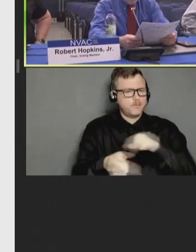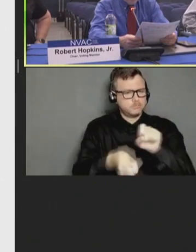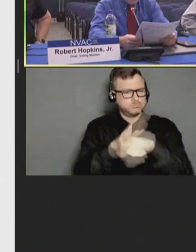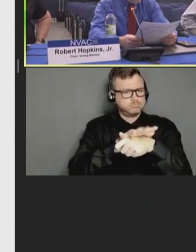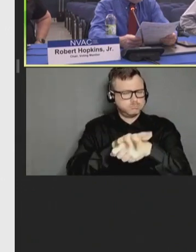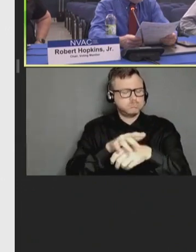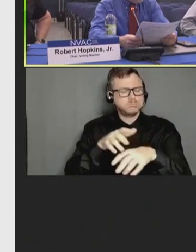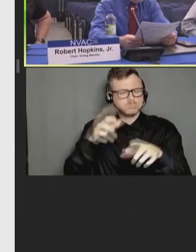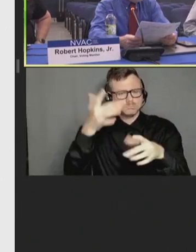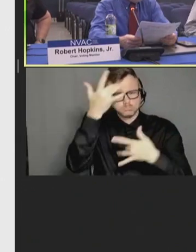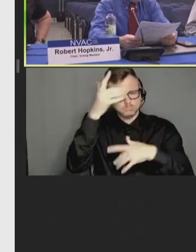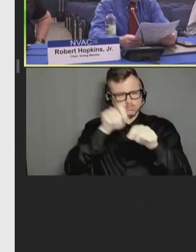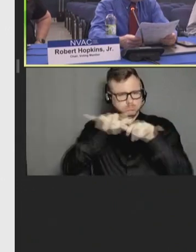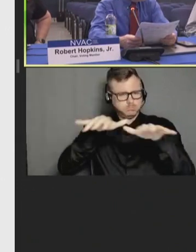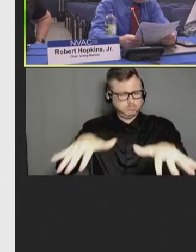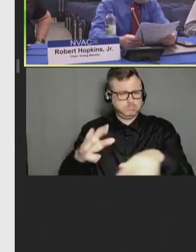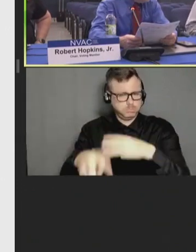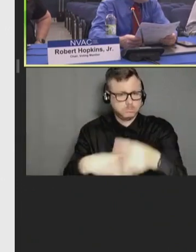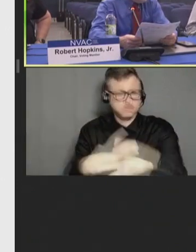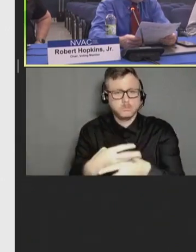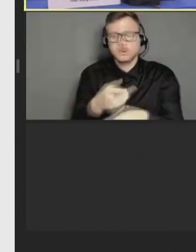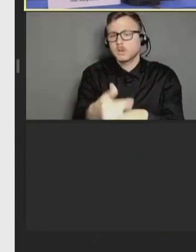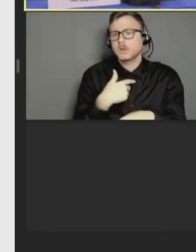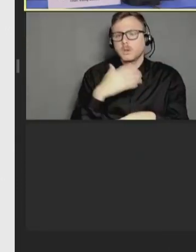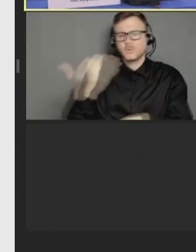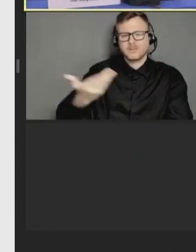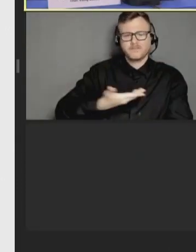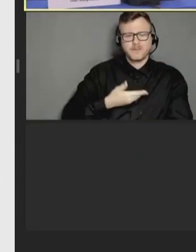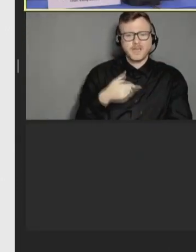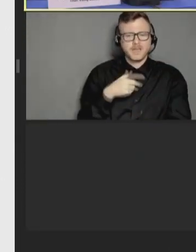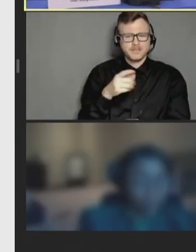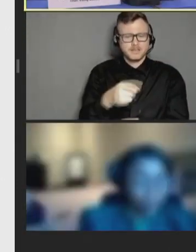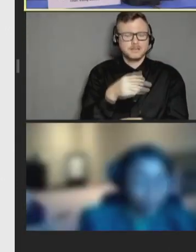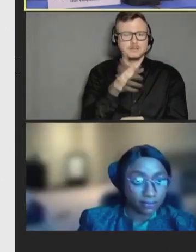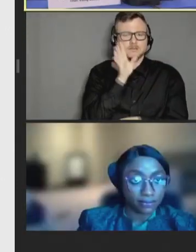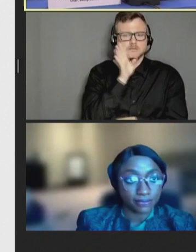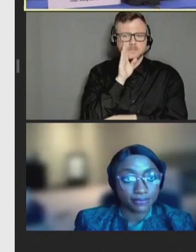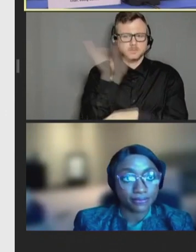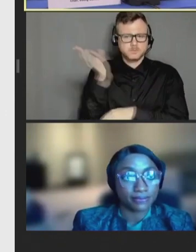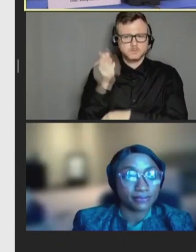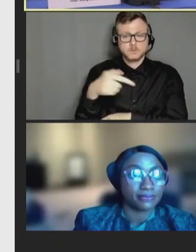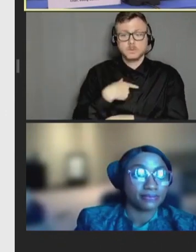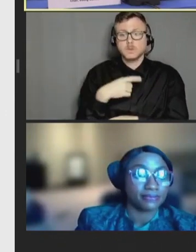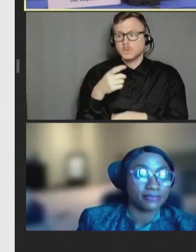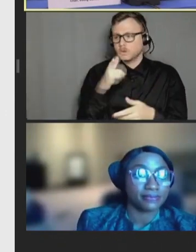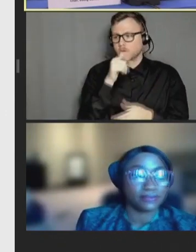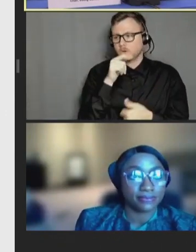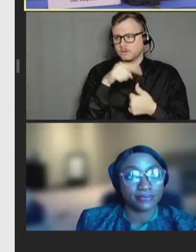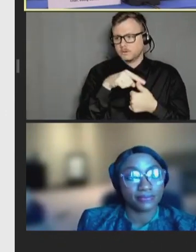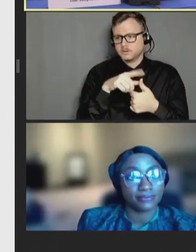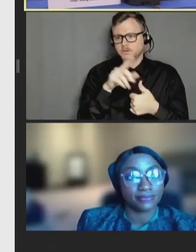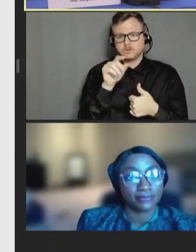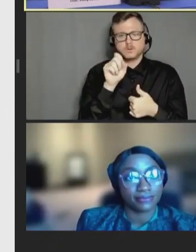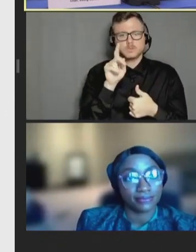And I'll invite our speakers to come to the stage. Our speakers include Tosin Ajayi from